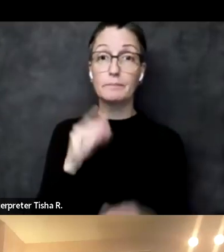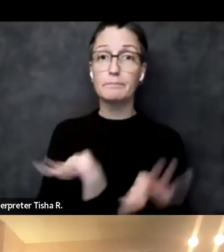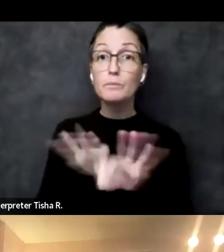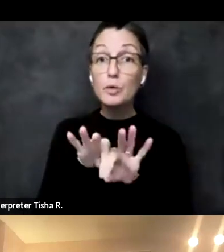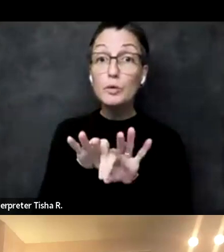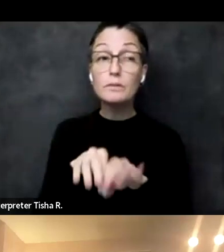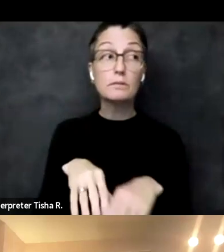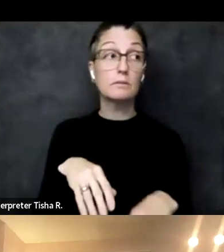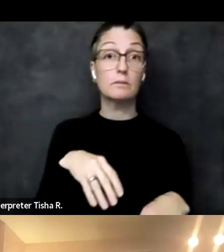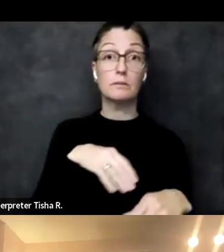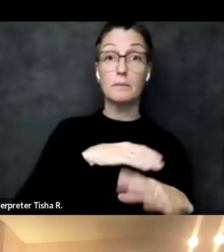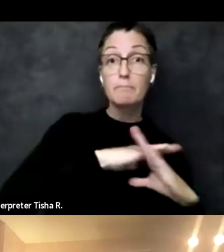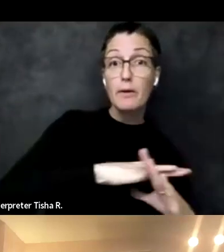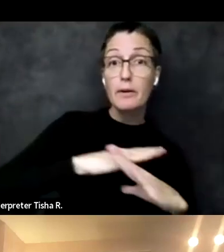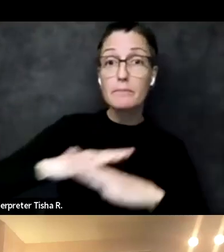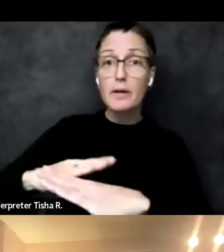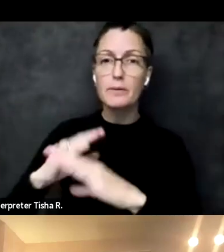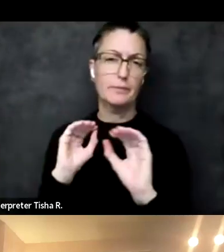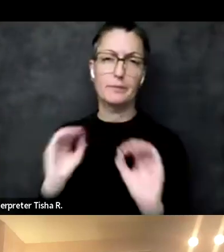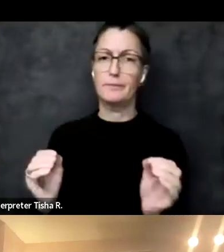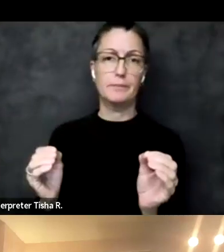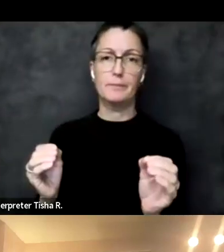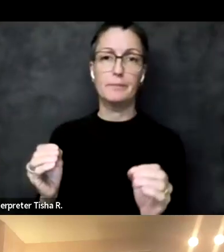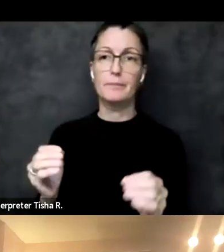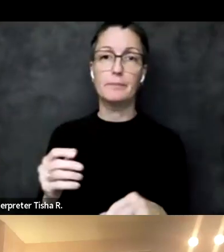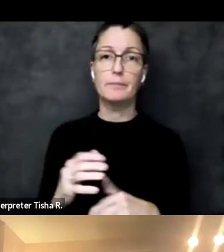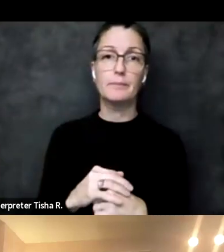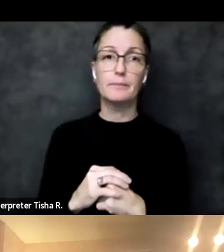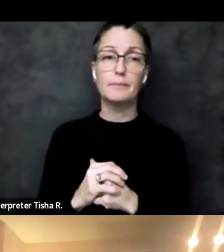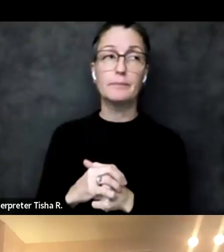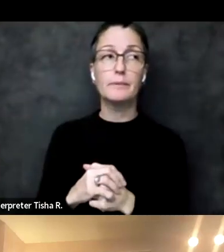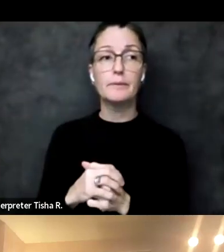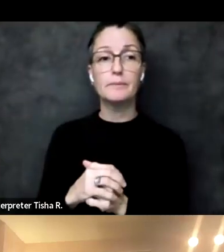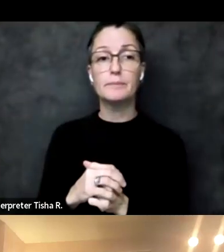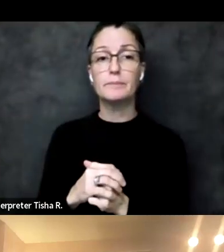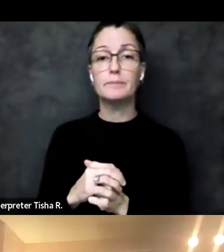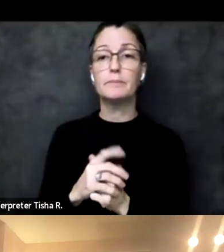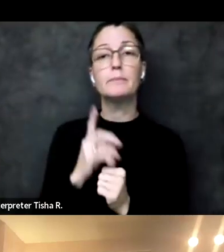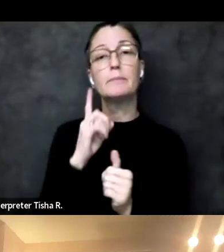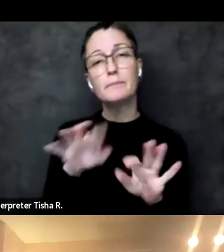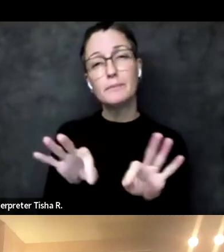So really, I think a lot of it has to do with the changing face of technology.